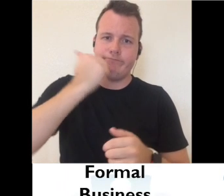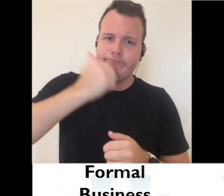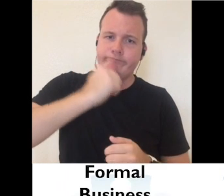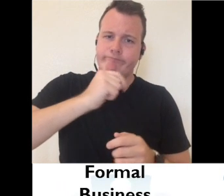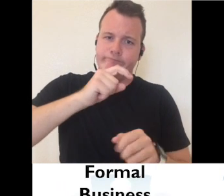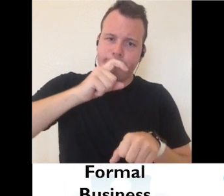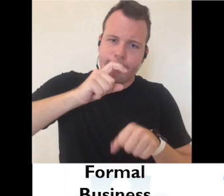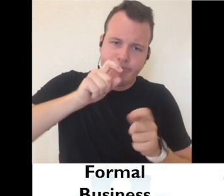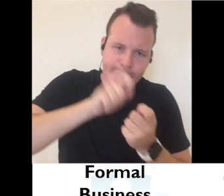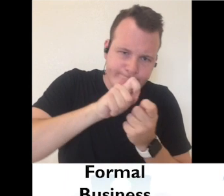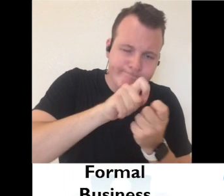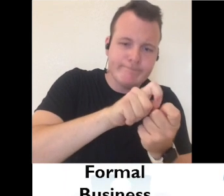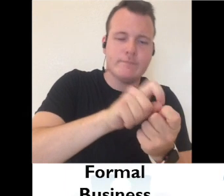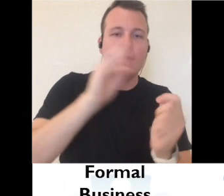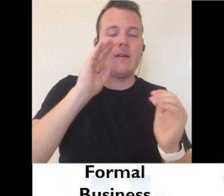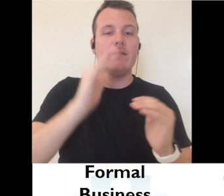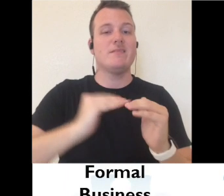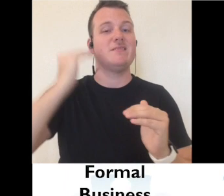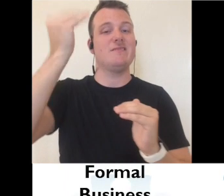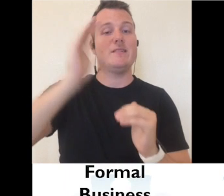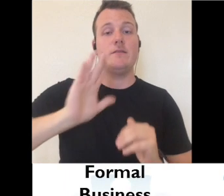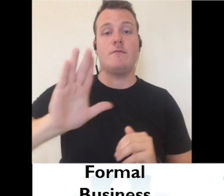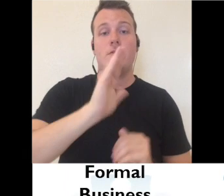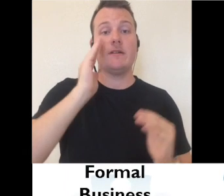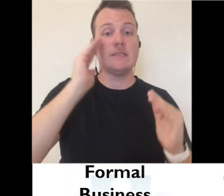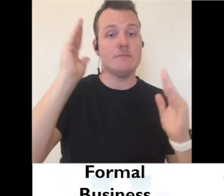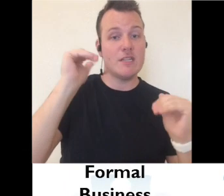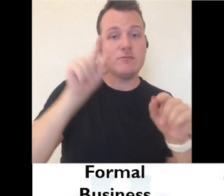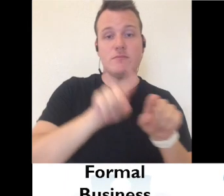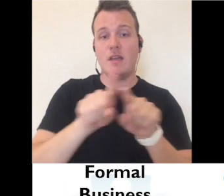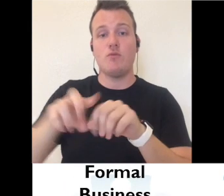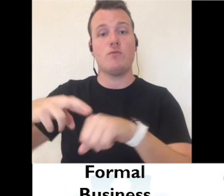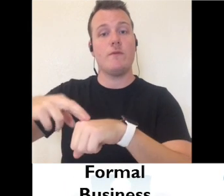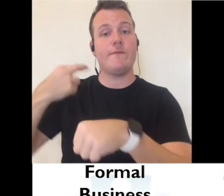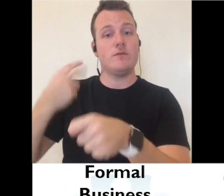balanced care in our community." So yeah that's a little pompous and a little bit-